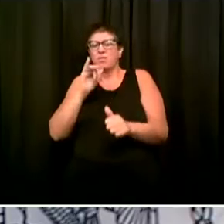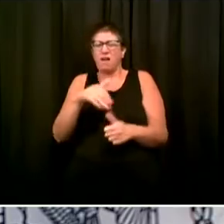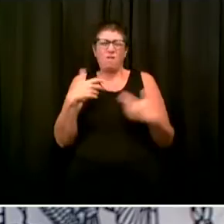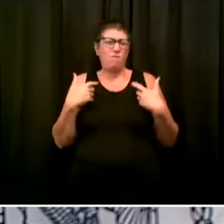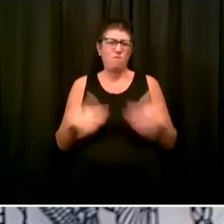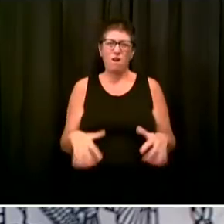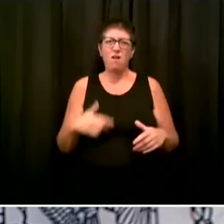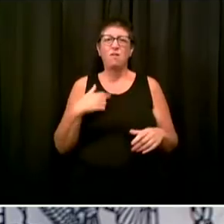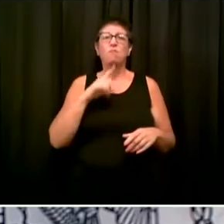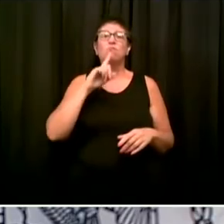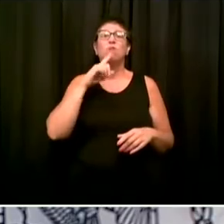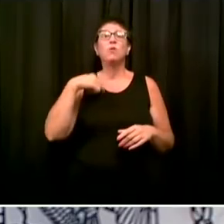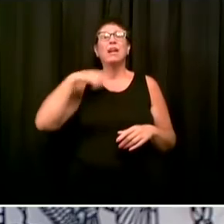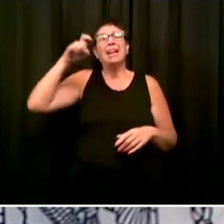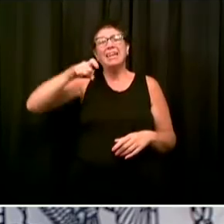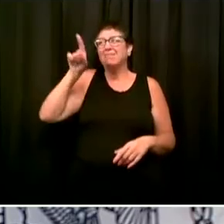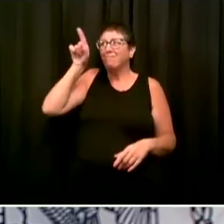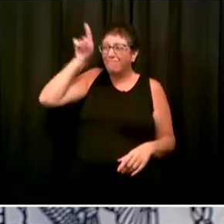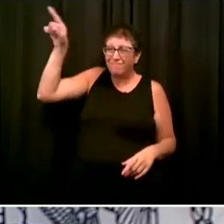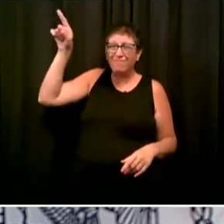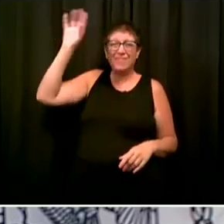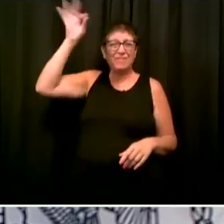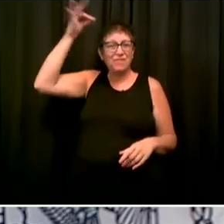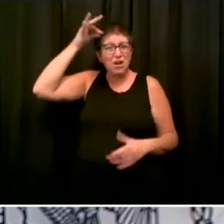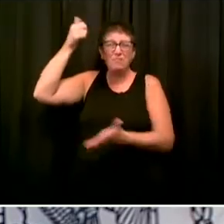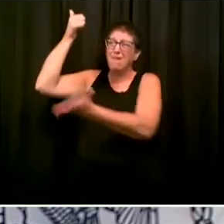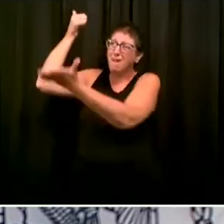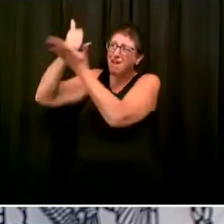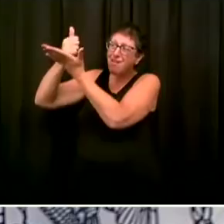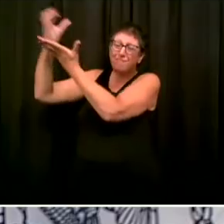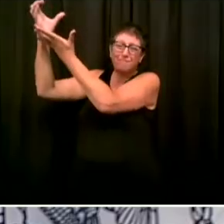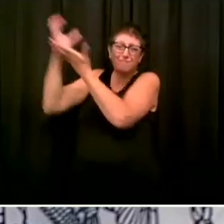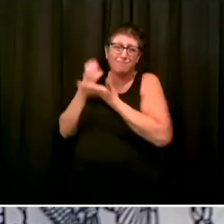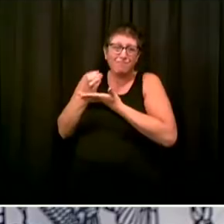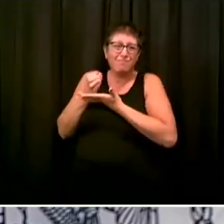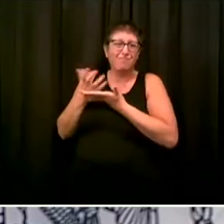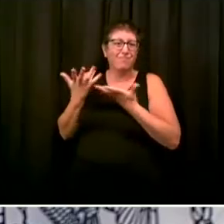WE WANT TO S STIMULUS, THE IS JUST NO WAY TO BELIEVE OR